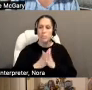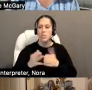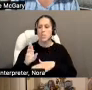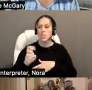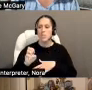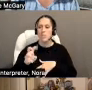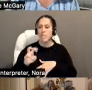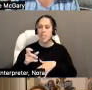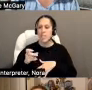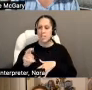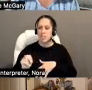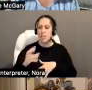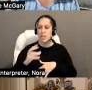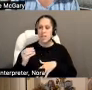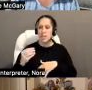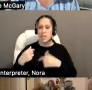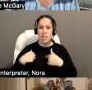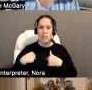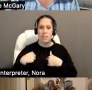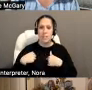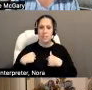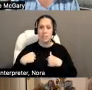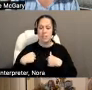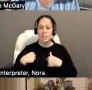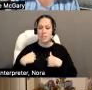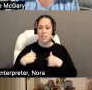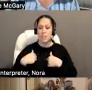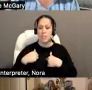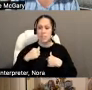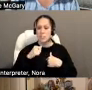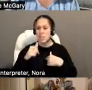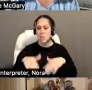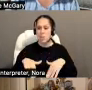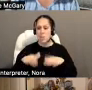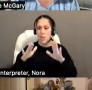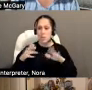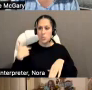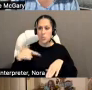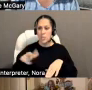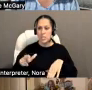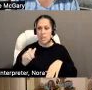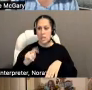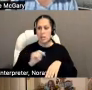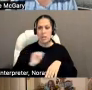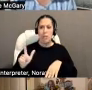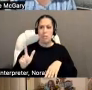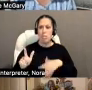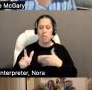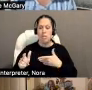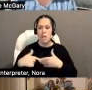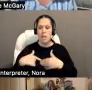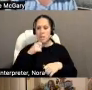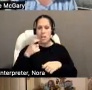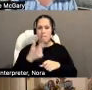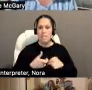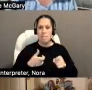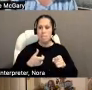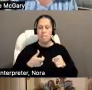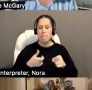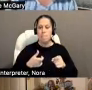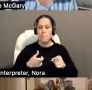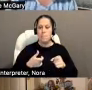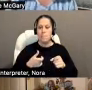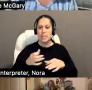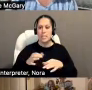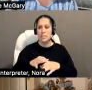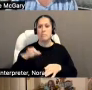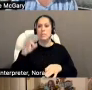and I'm, um, I was not raised religious at all, I'm not from uh spiritual background,